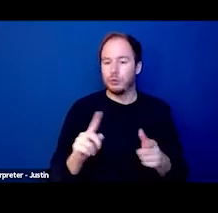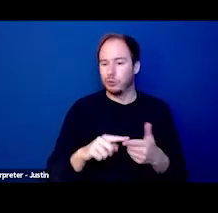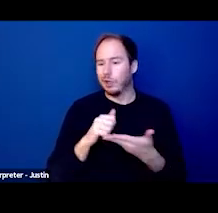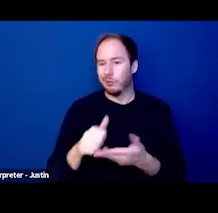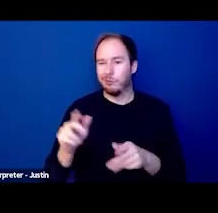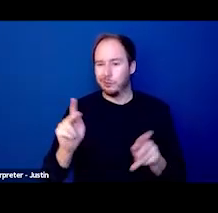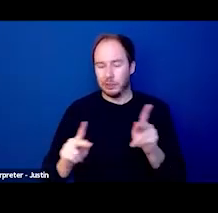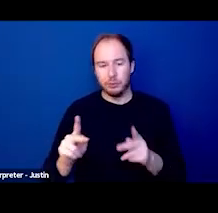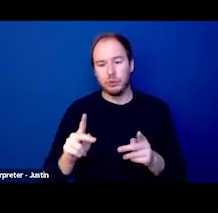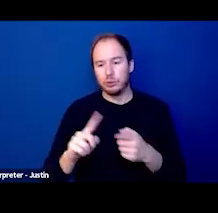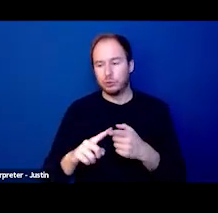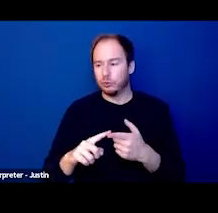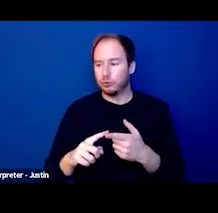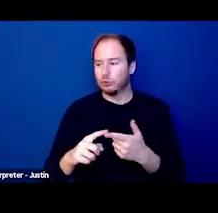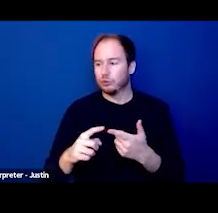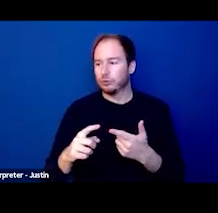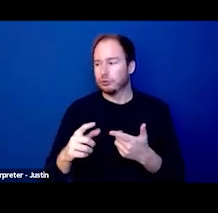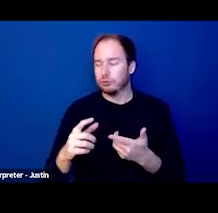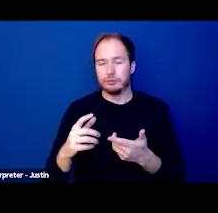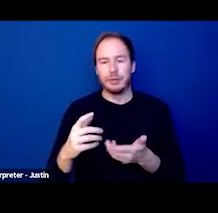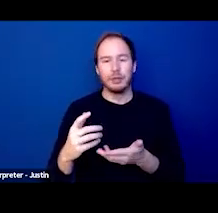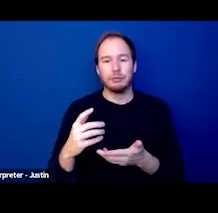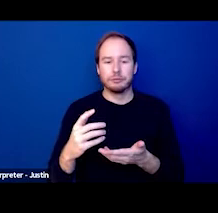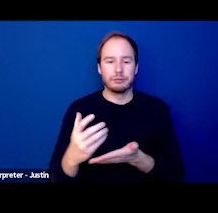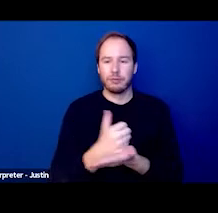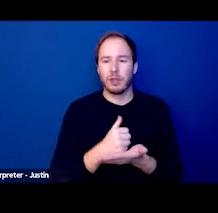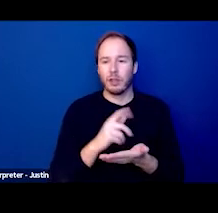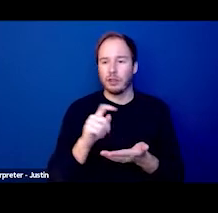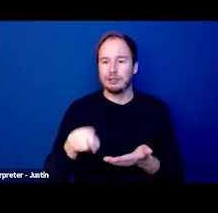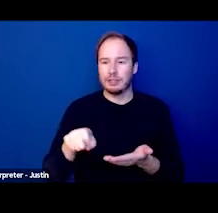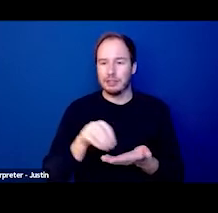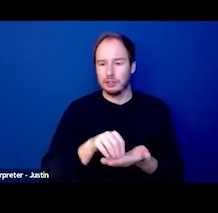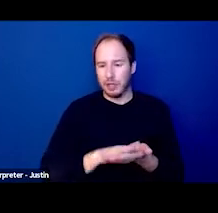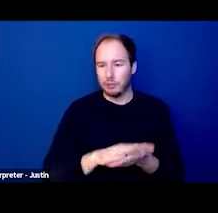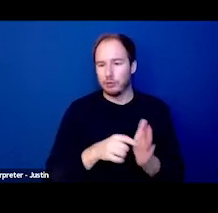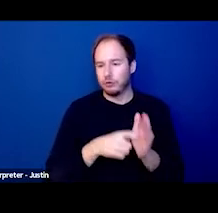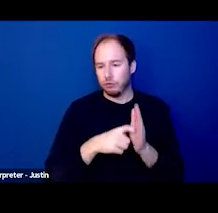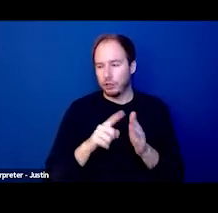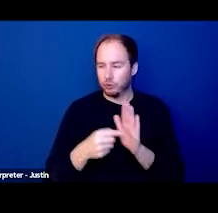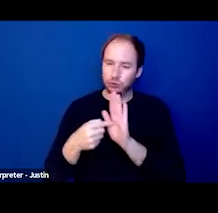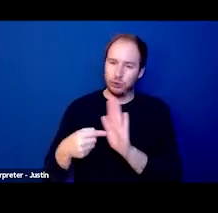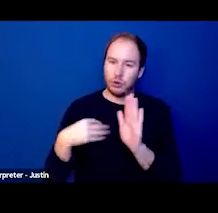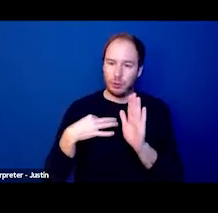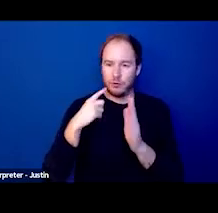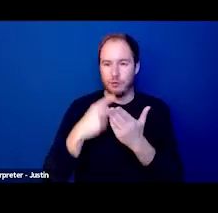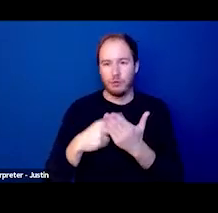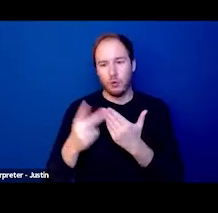to procure the necessary documentation that's required to show that they're eligible for programs, which could include things like a disability verification,